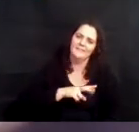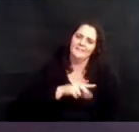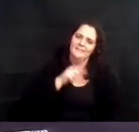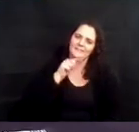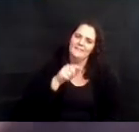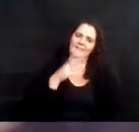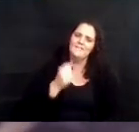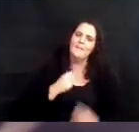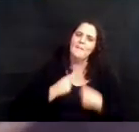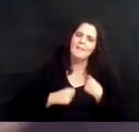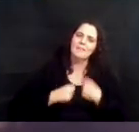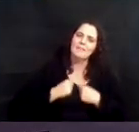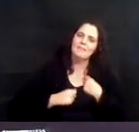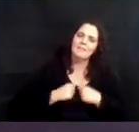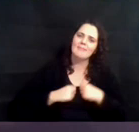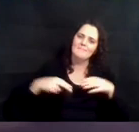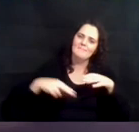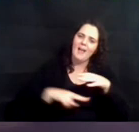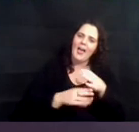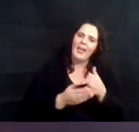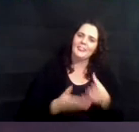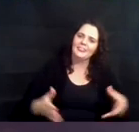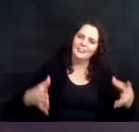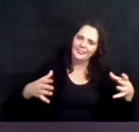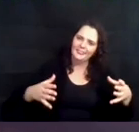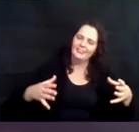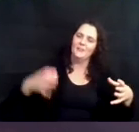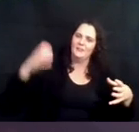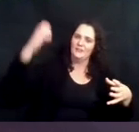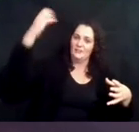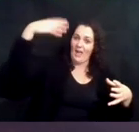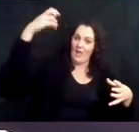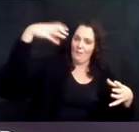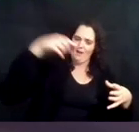little bathtub with a shower in it and that's what we are going to use as our